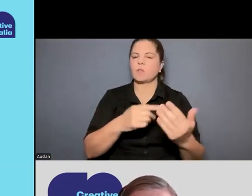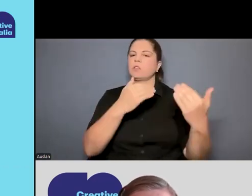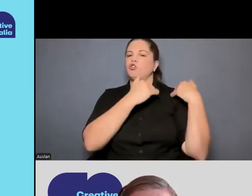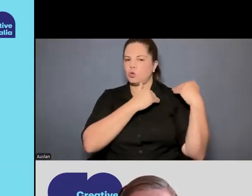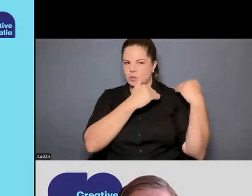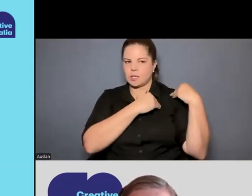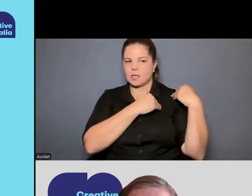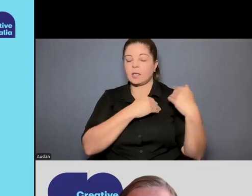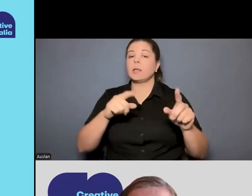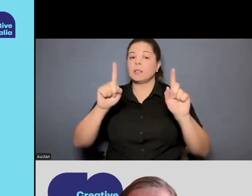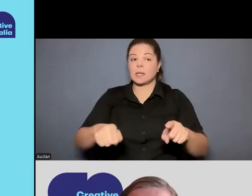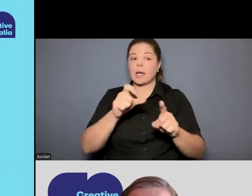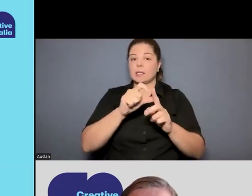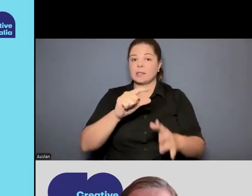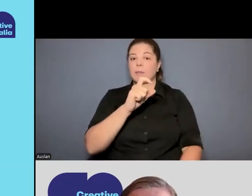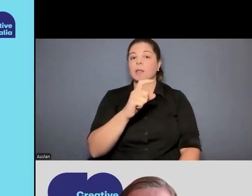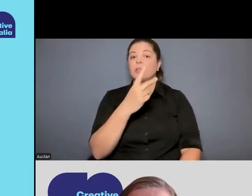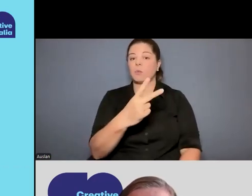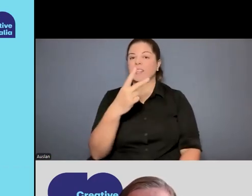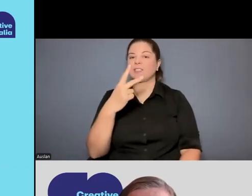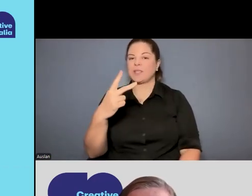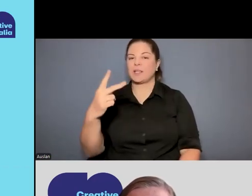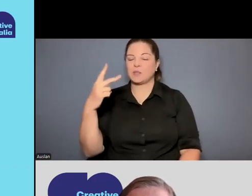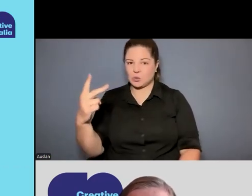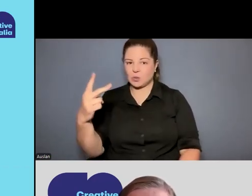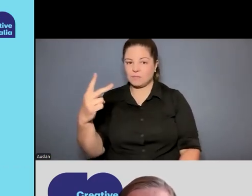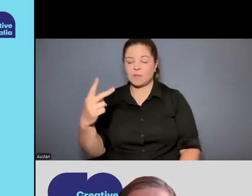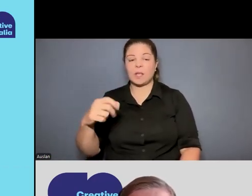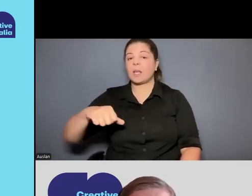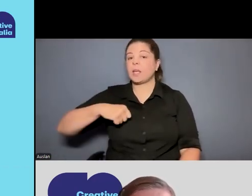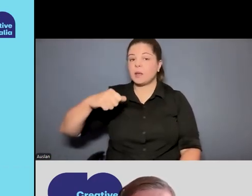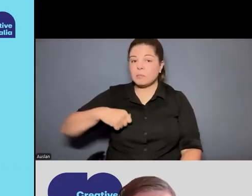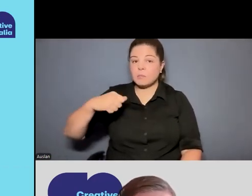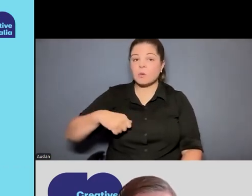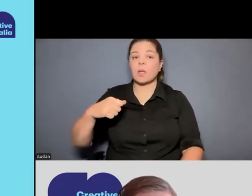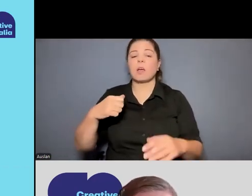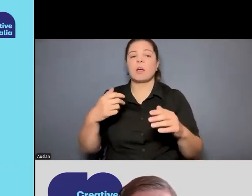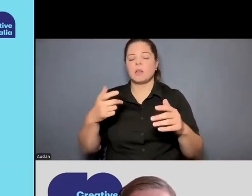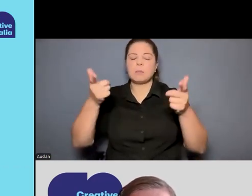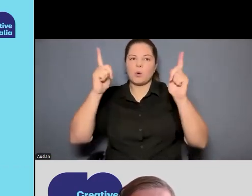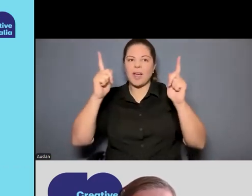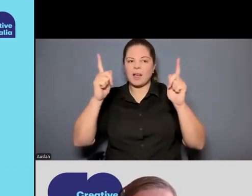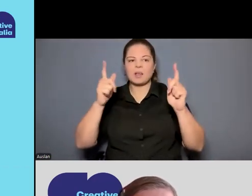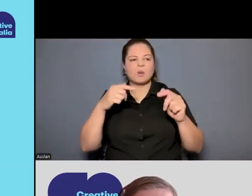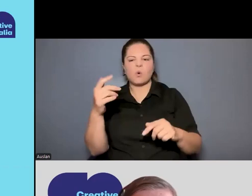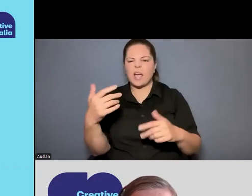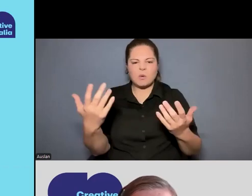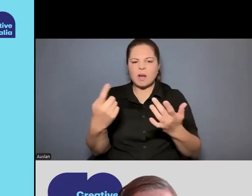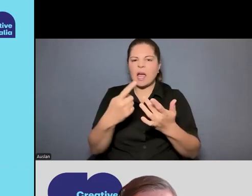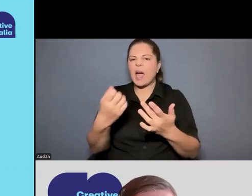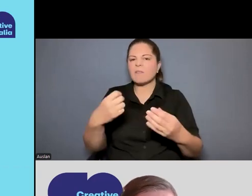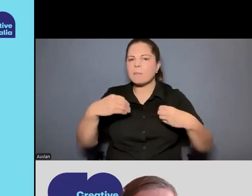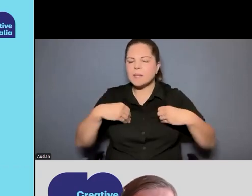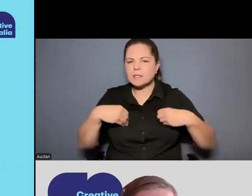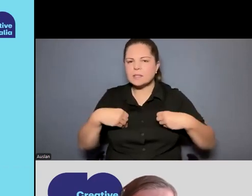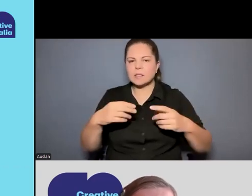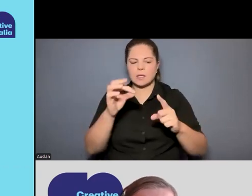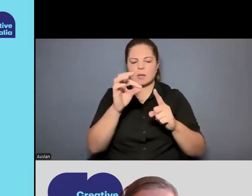2022 requires employers and persons conducting a business or undertaking - so a PCBU - which is the